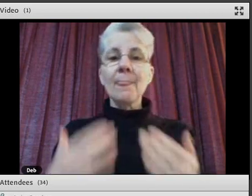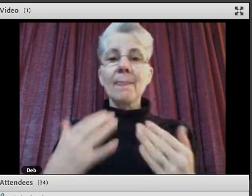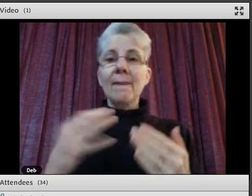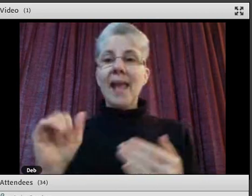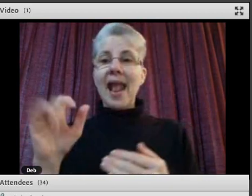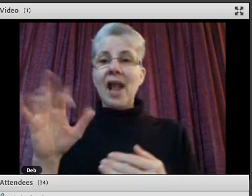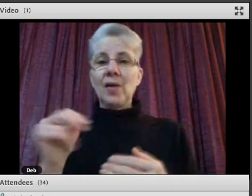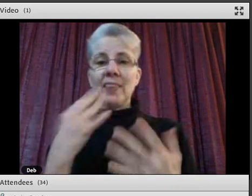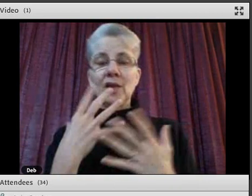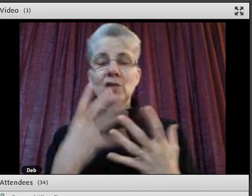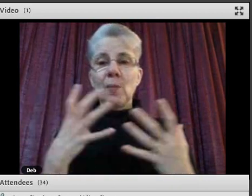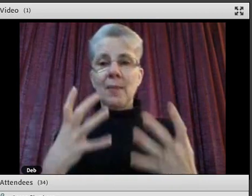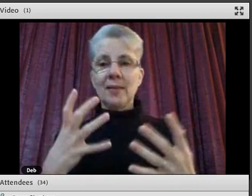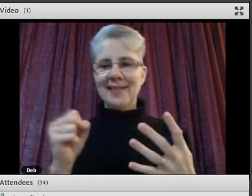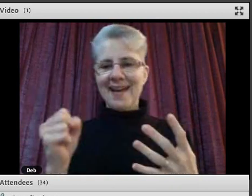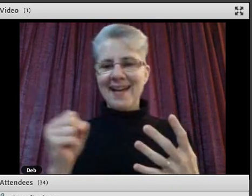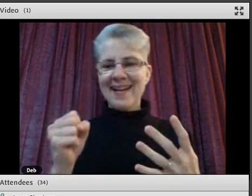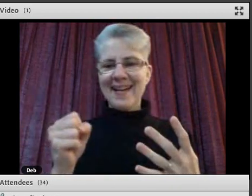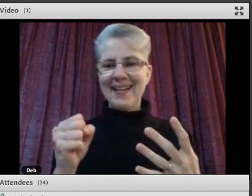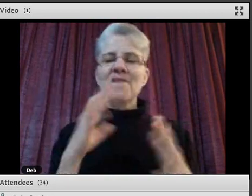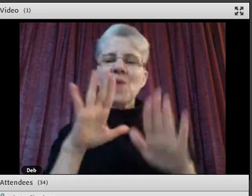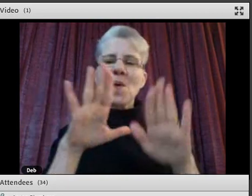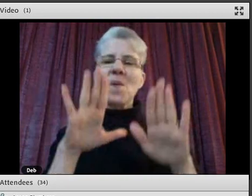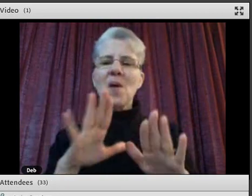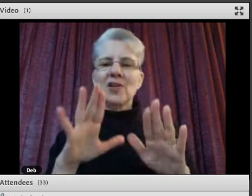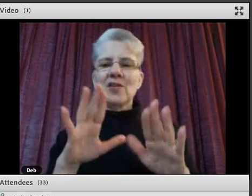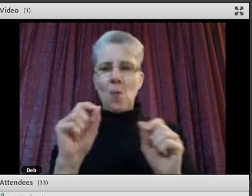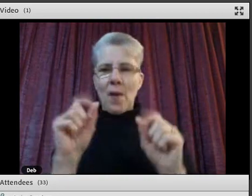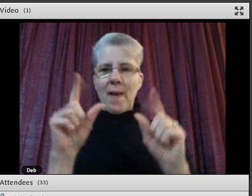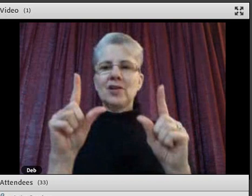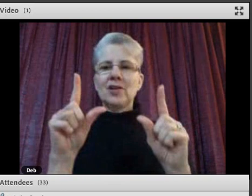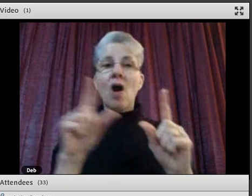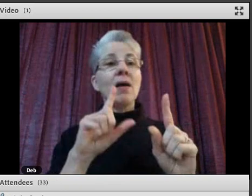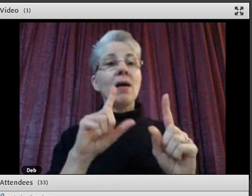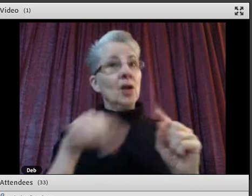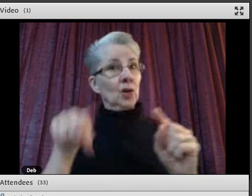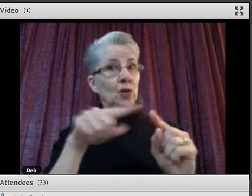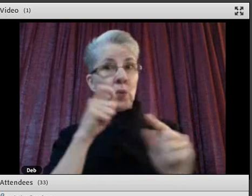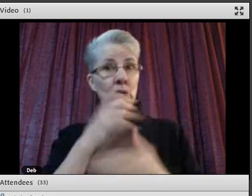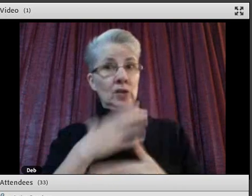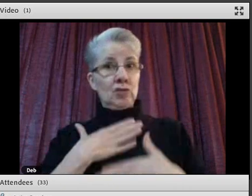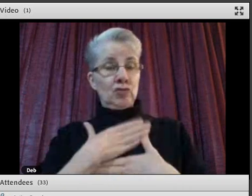Blumberg: Attendees, if you enjoyed this webinar, please join us for Full S.T.E.A.M. Ahead's next webinar: "S.T.E.A.M. Fiction,